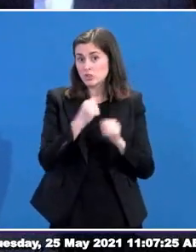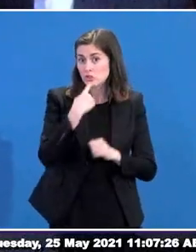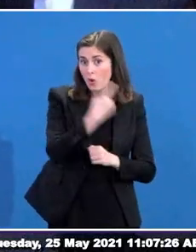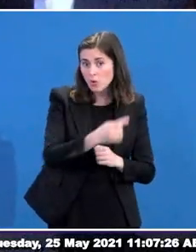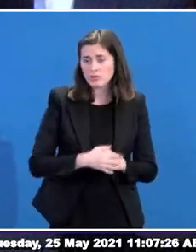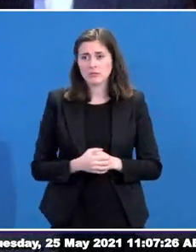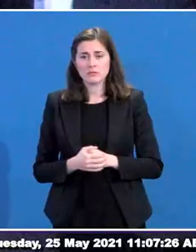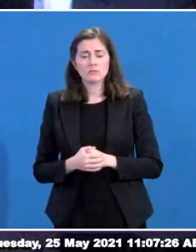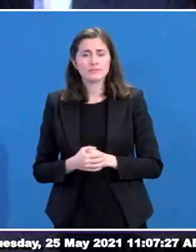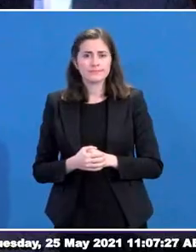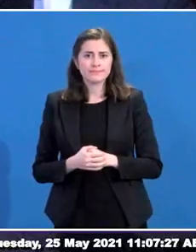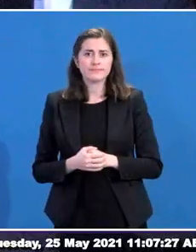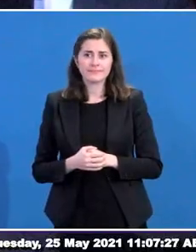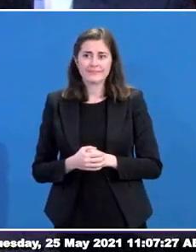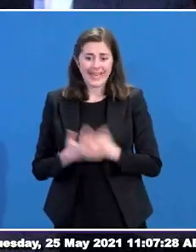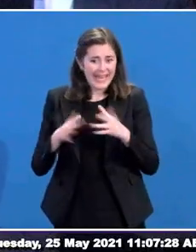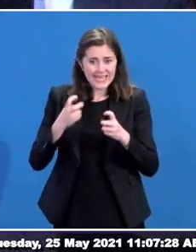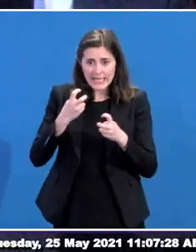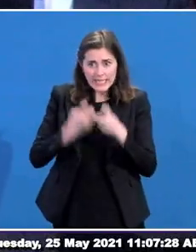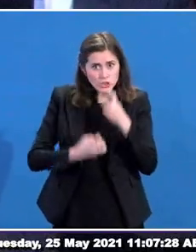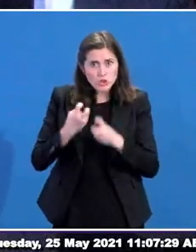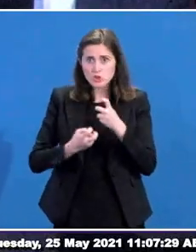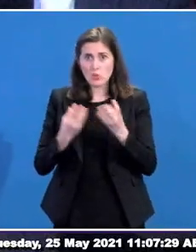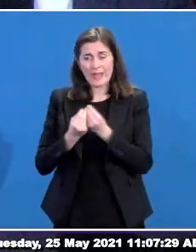would go from the provider or SP1